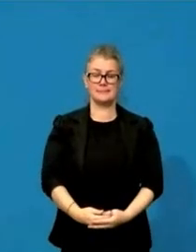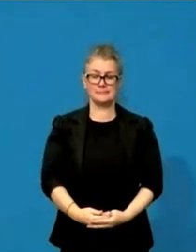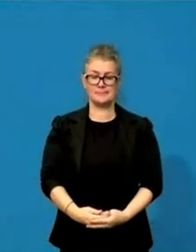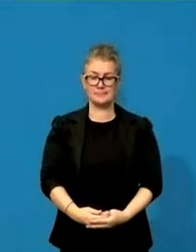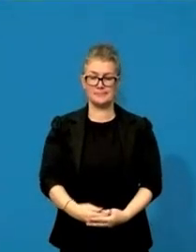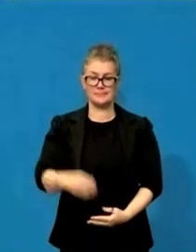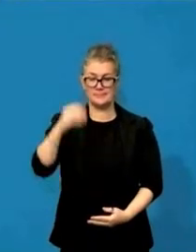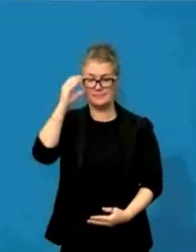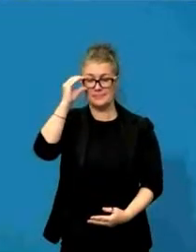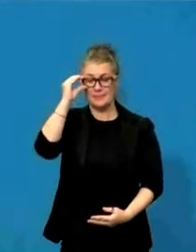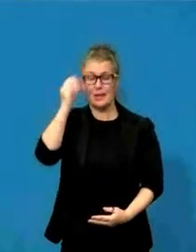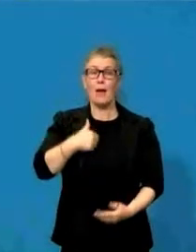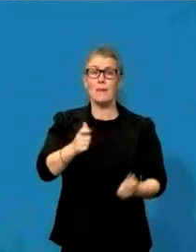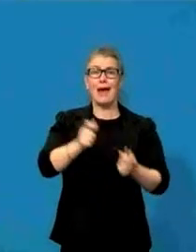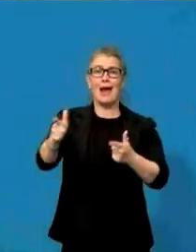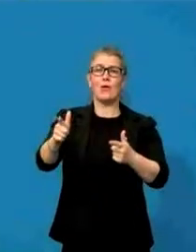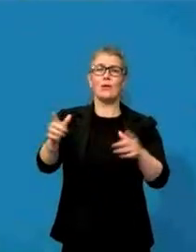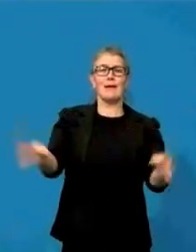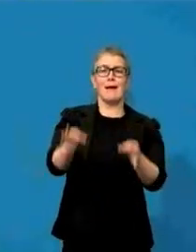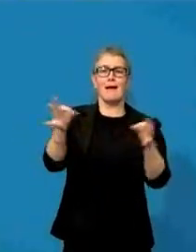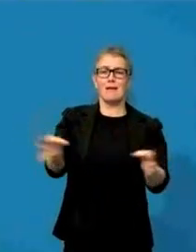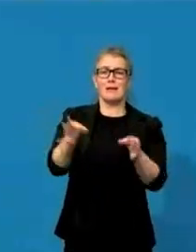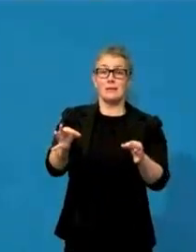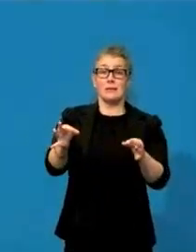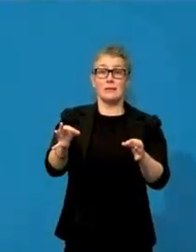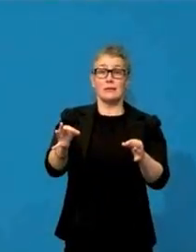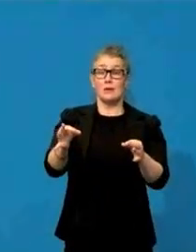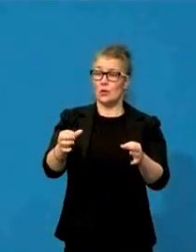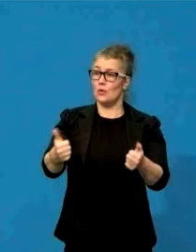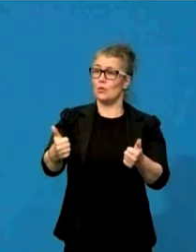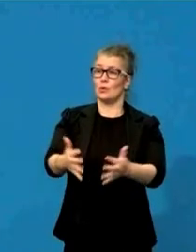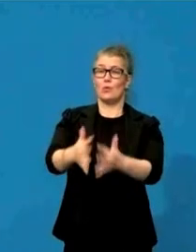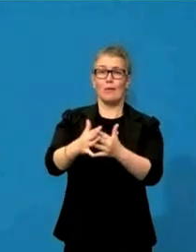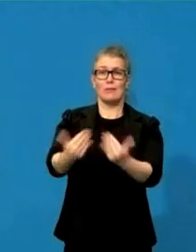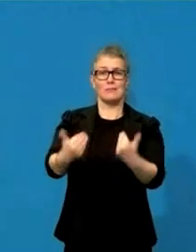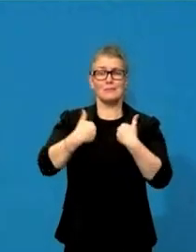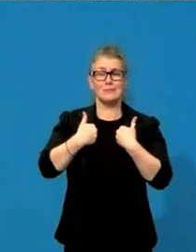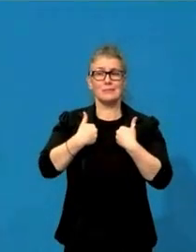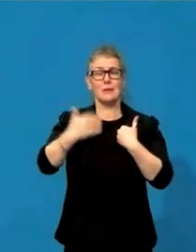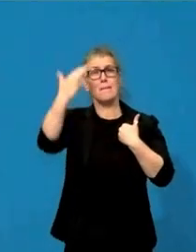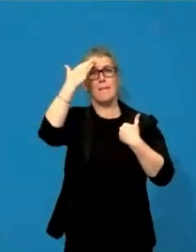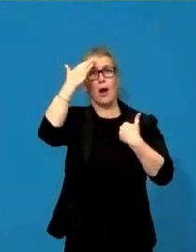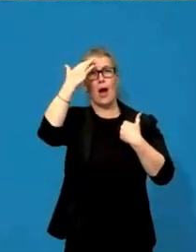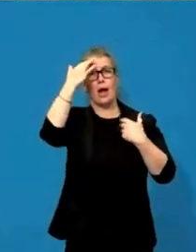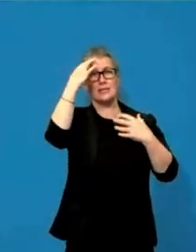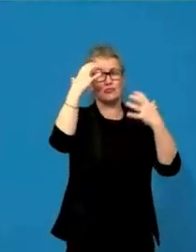When I garden, it's - it's really good for me. It really clearing my mind and my stress goes right down.